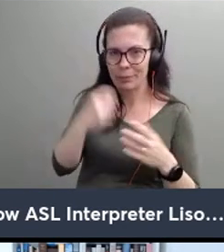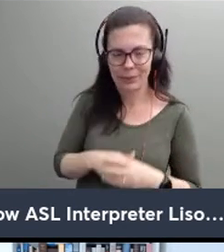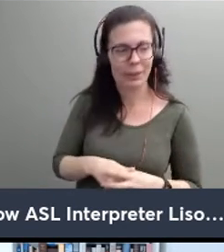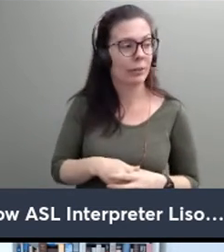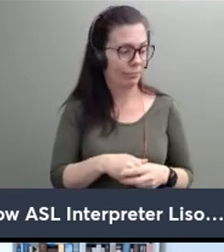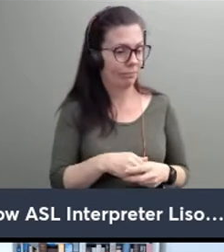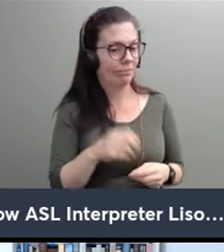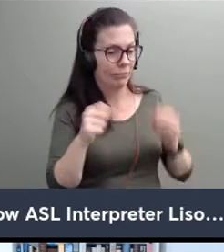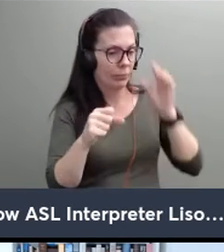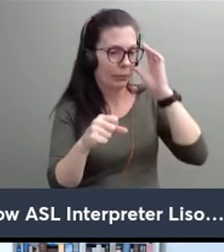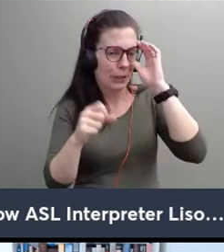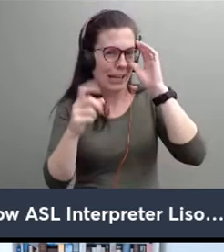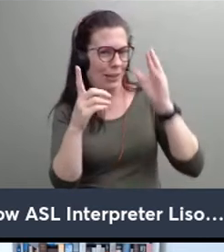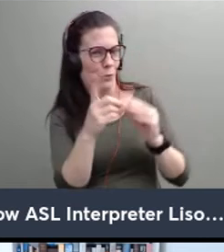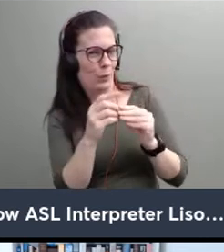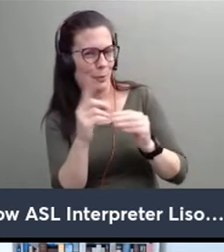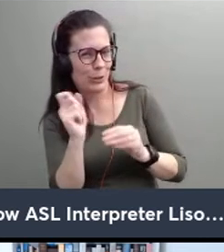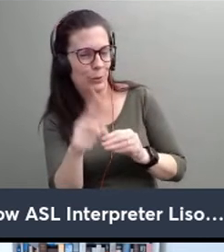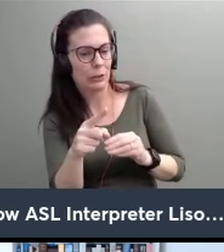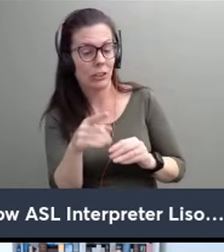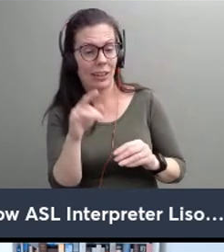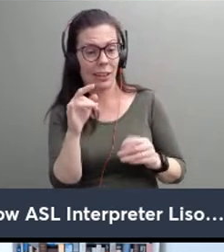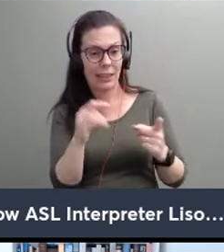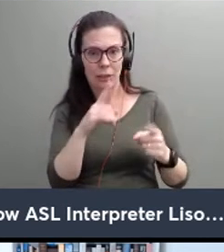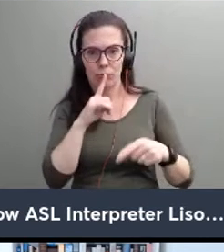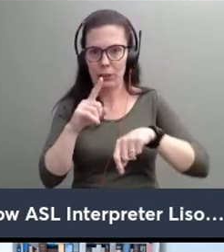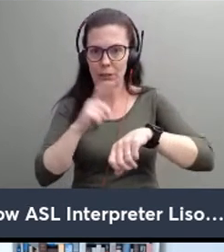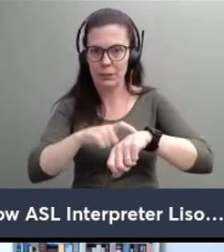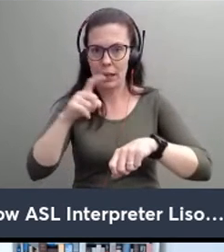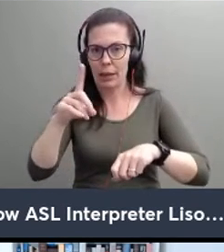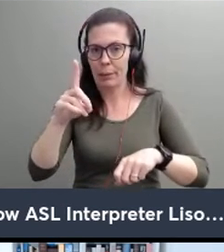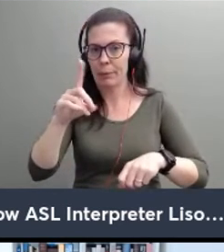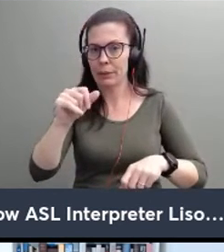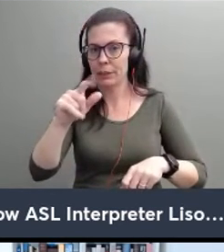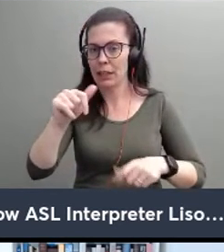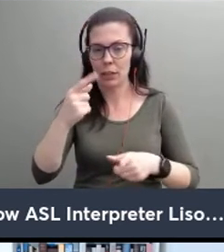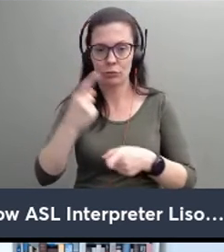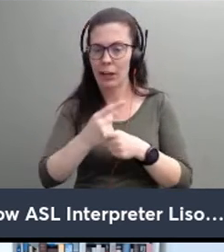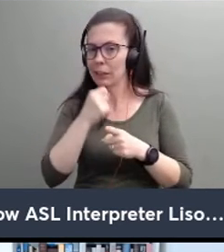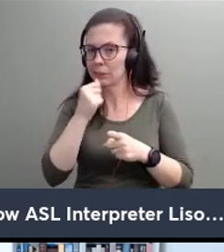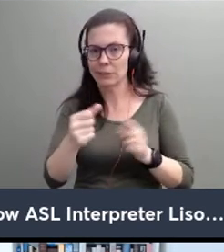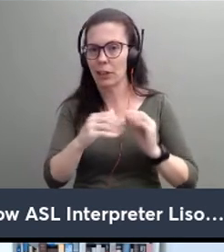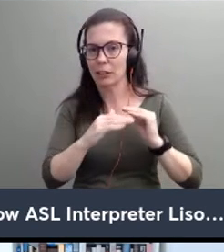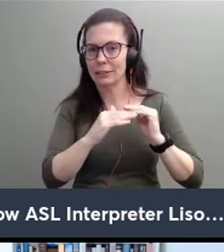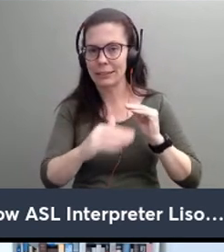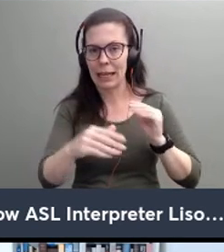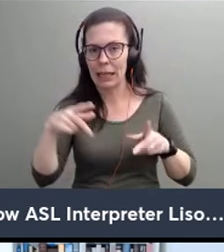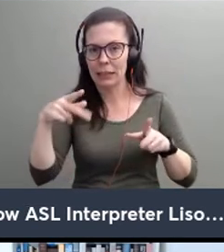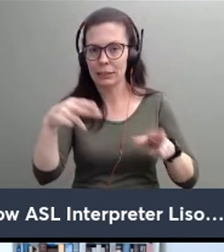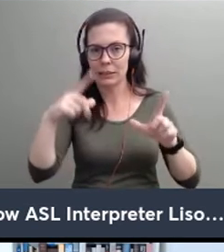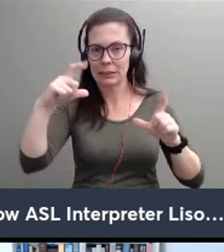Now, one more question I had is, this is real time data, right? This isn't just a static snapshot of my dashboard.